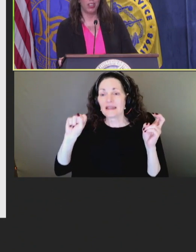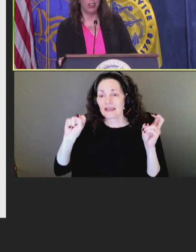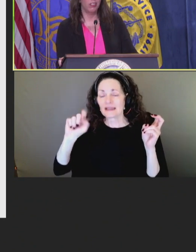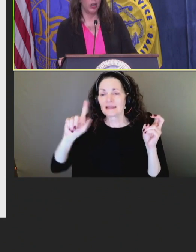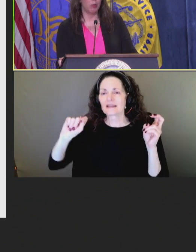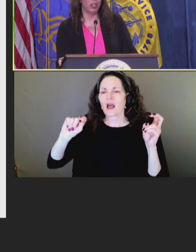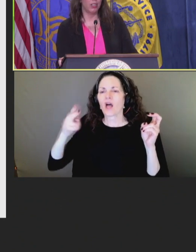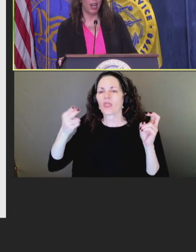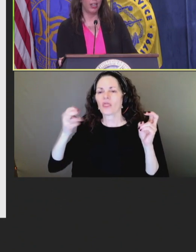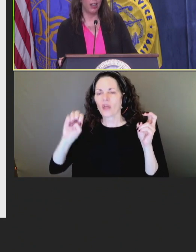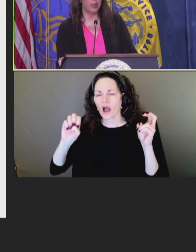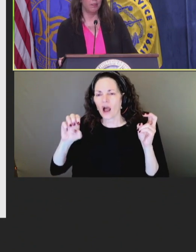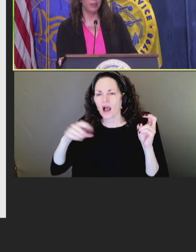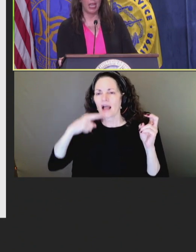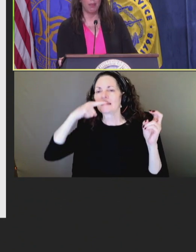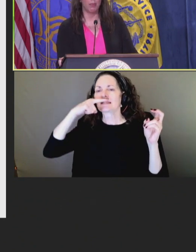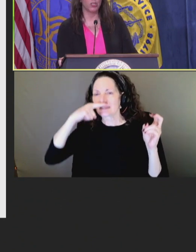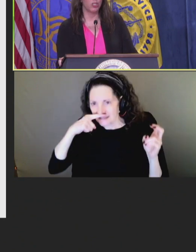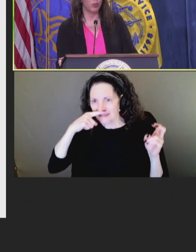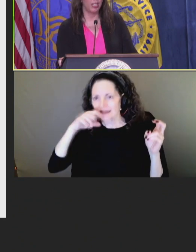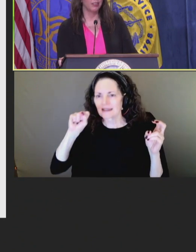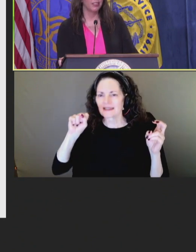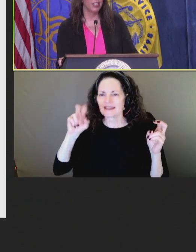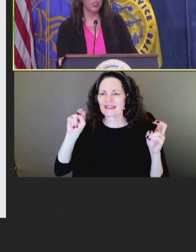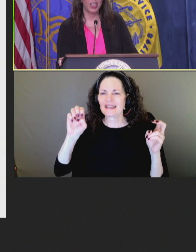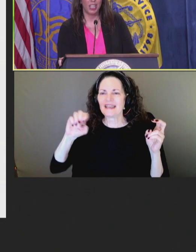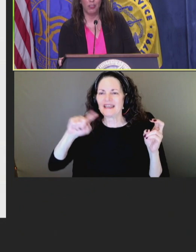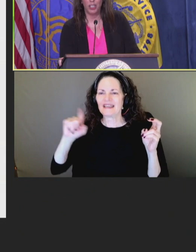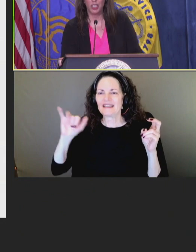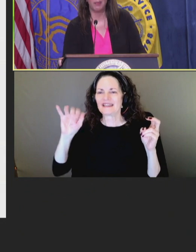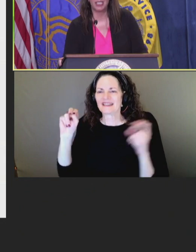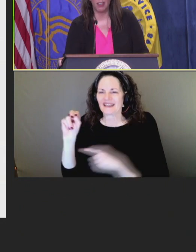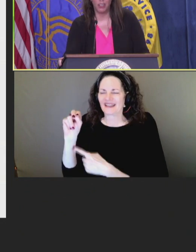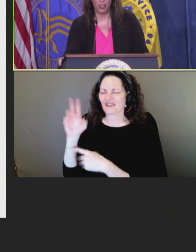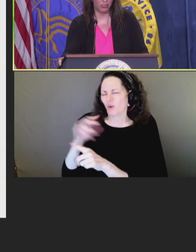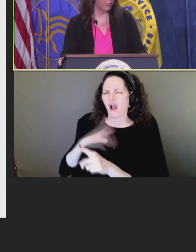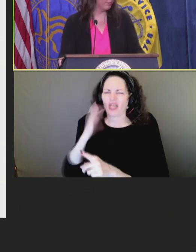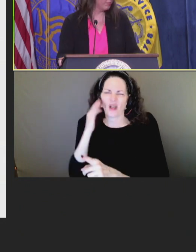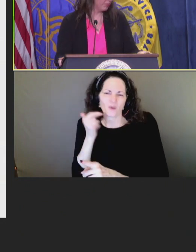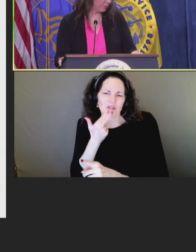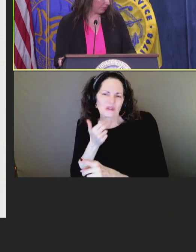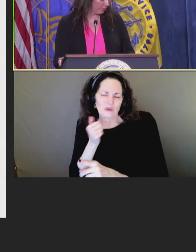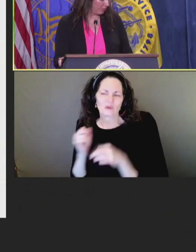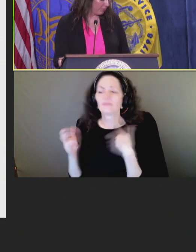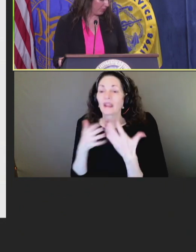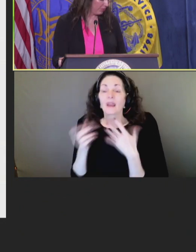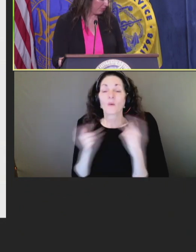of great work that AIM members are doing. So, thank you for your time this afternoon.